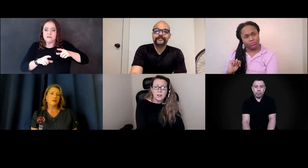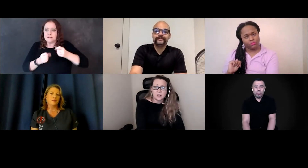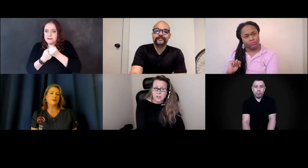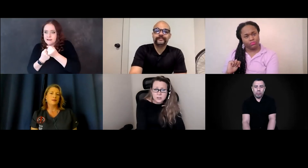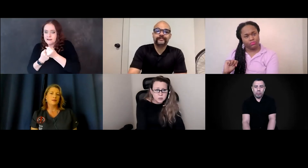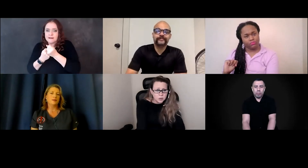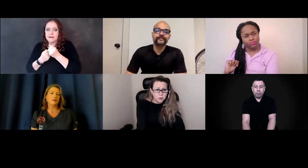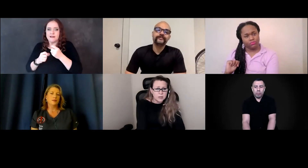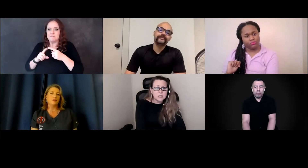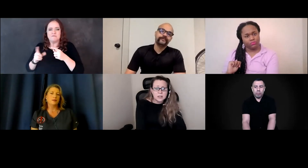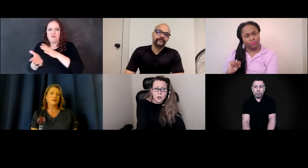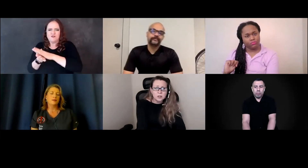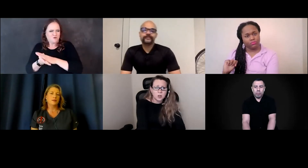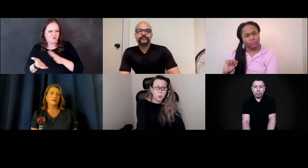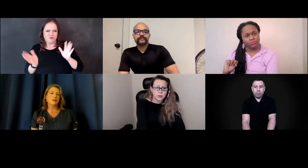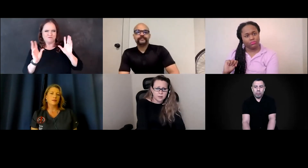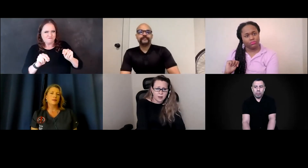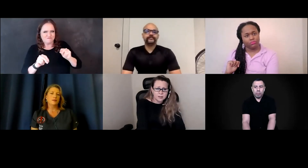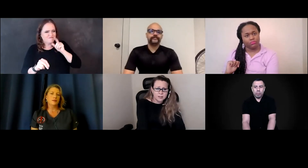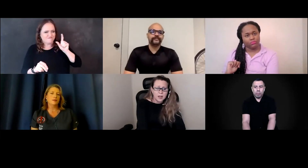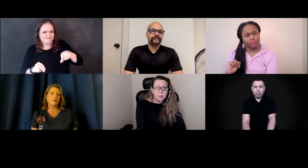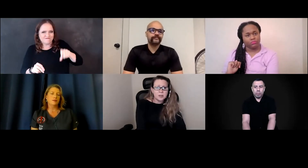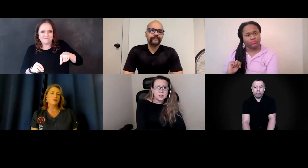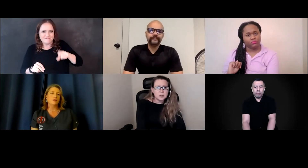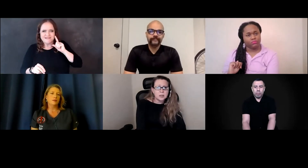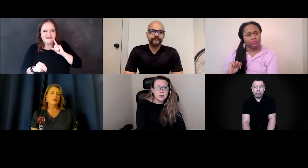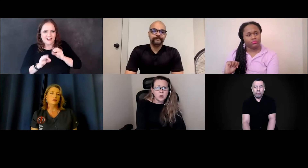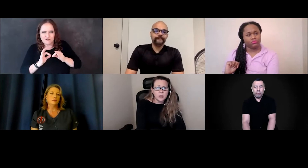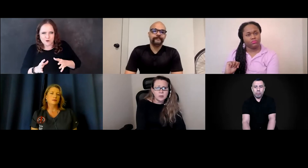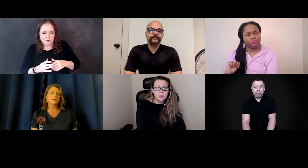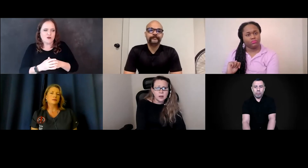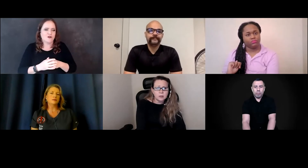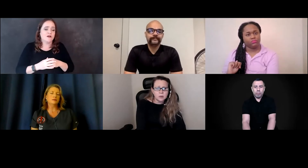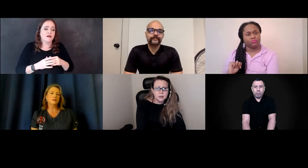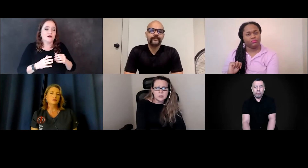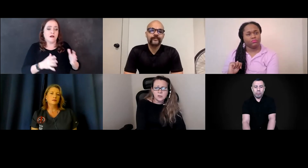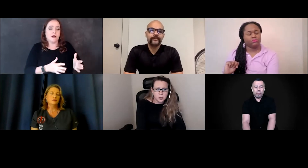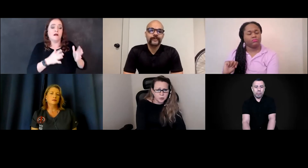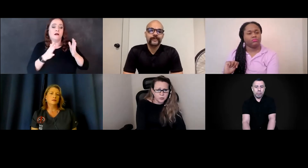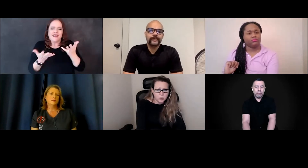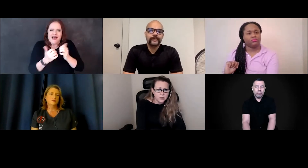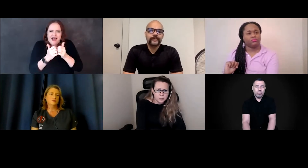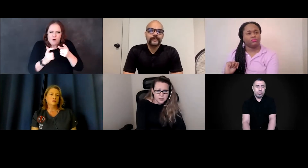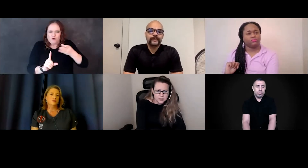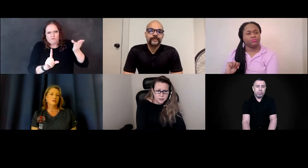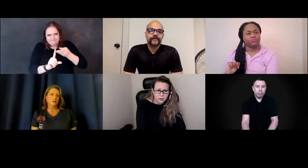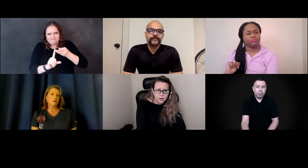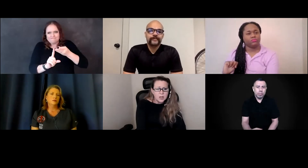The deaf student agrees. They also want that. But the school says no, we don't need that. What is a deaf interpreter for; it's unnecessary.